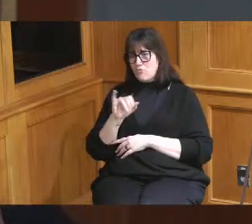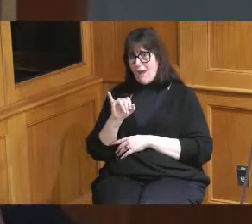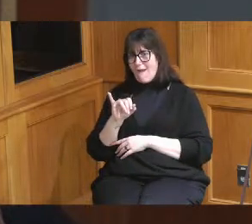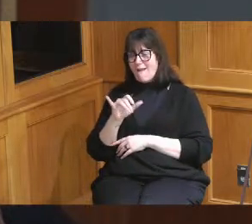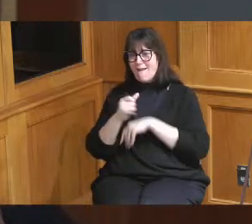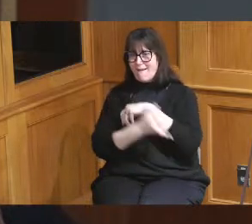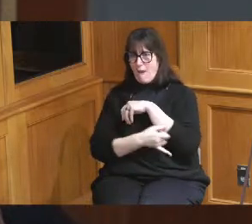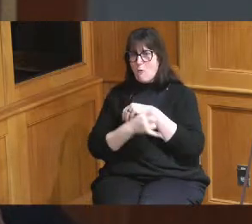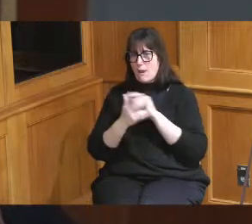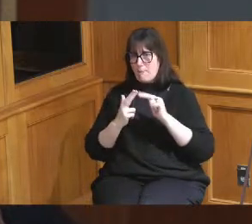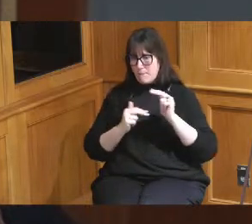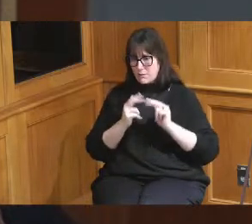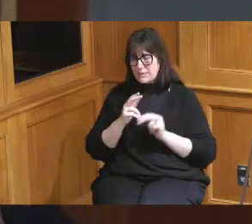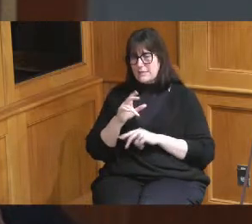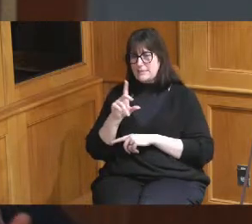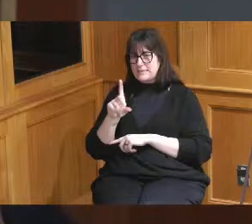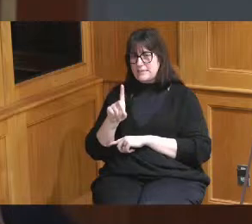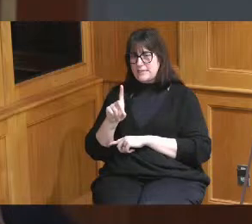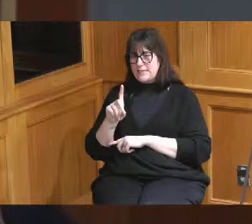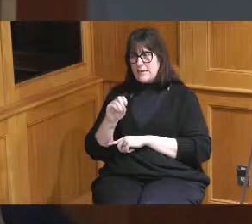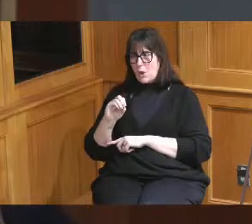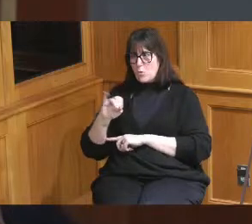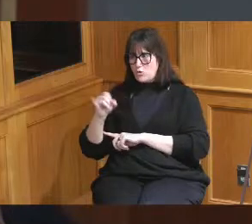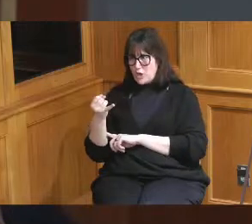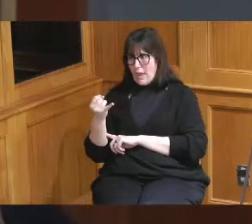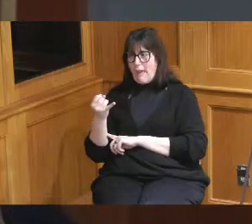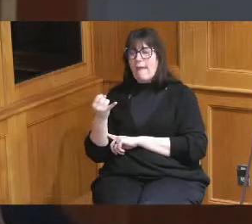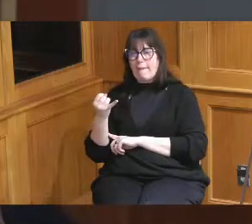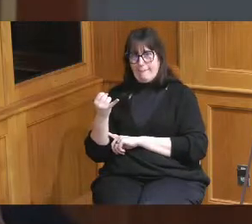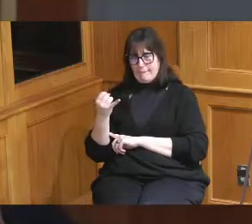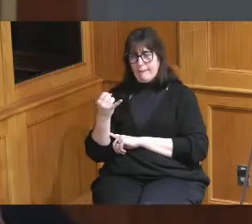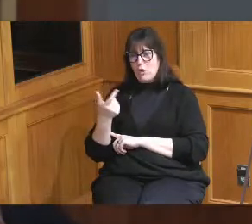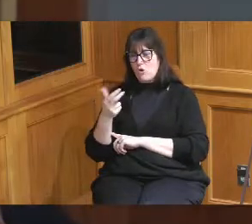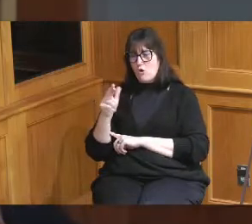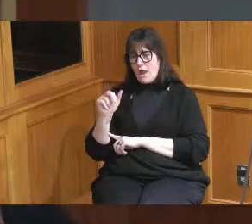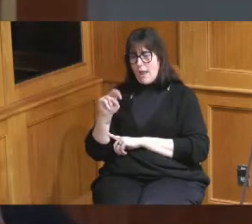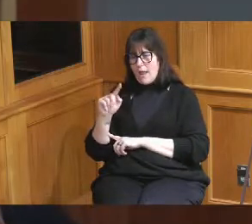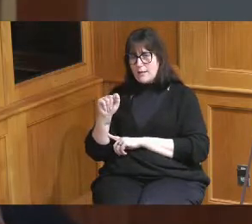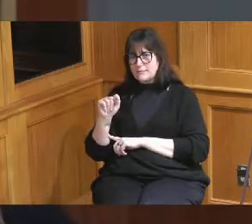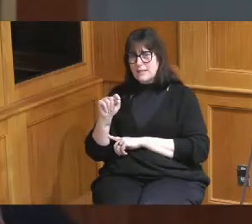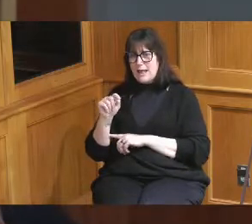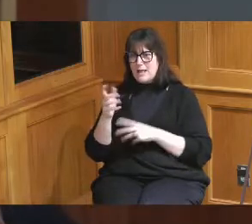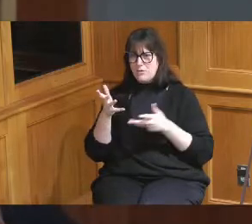grant through the com Center but I think that's already been drawn down drawn down so we do have